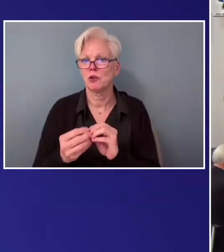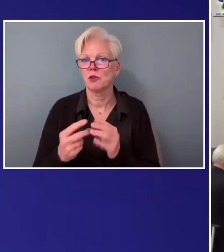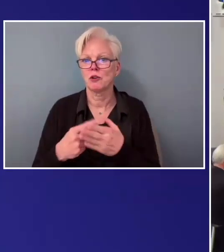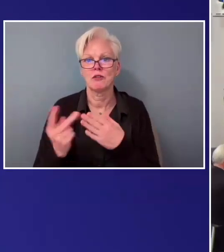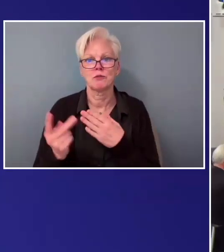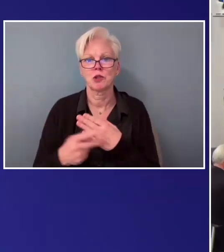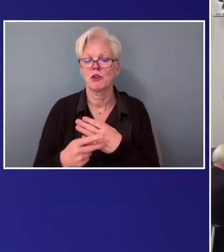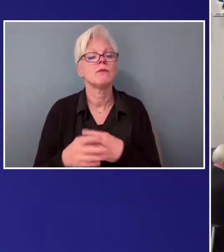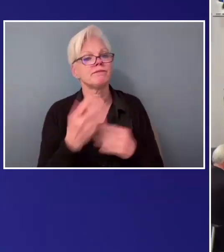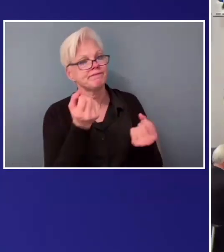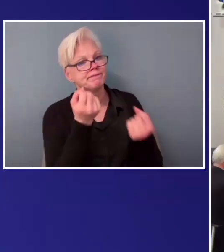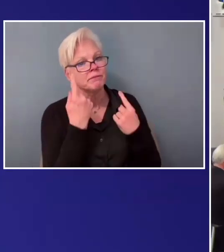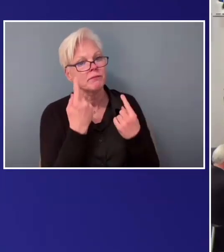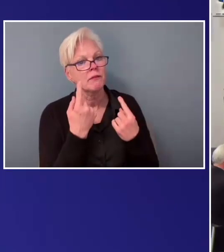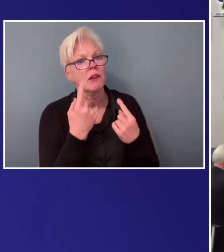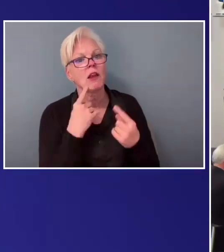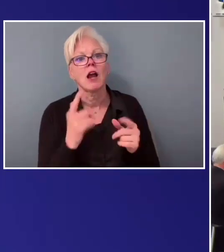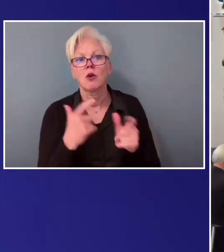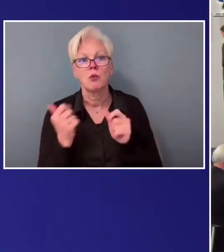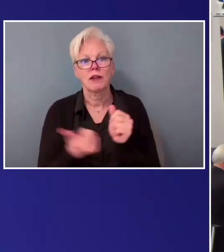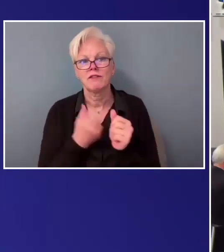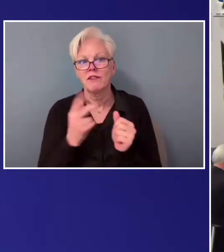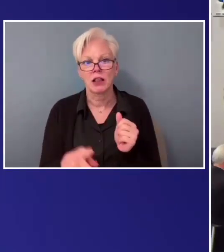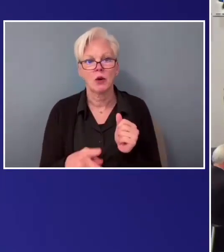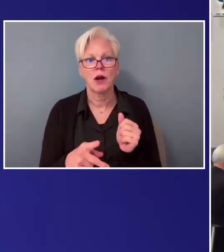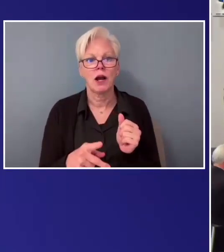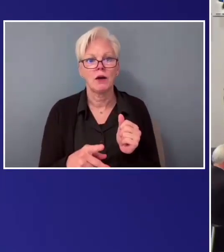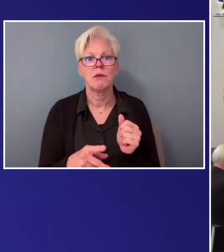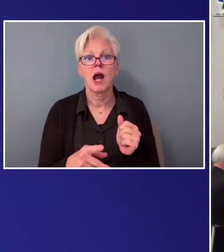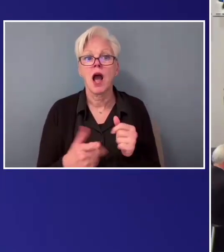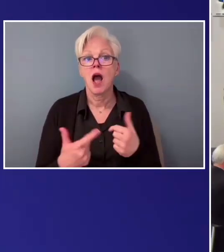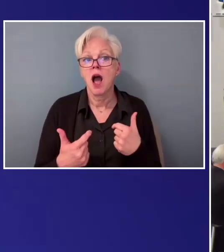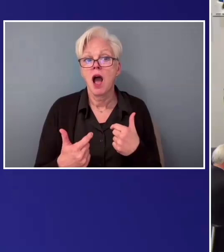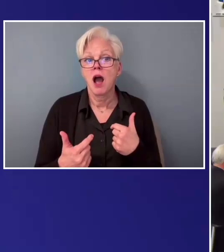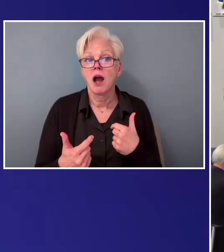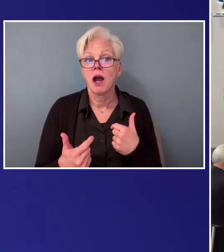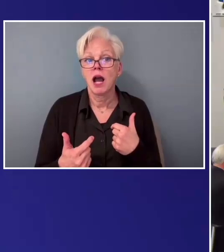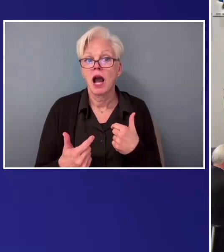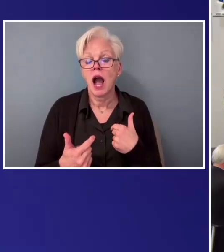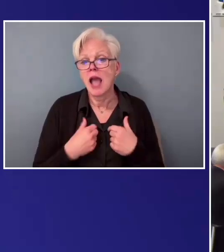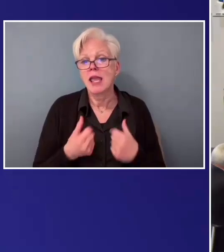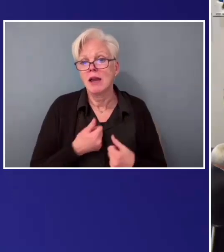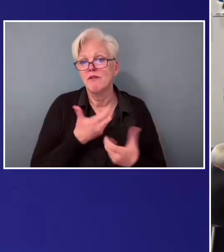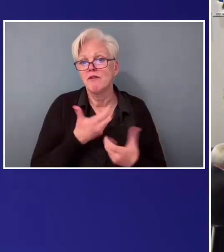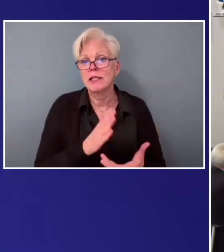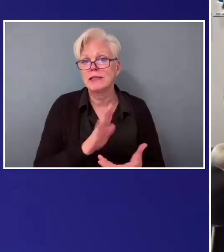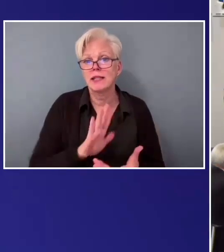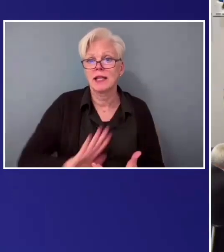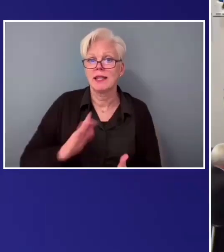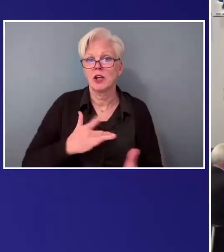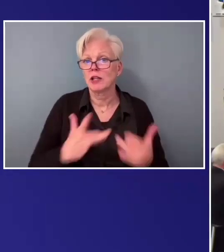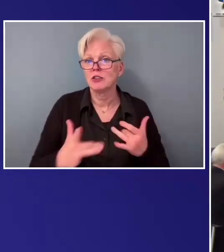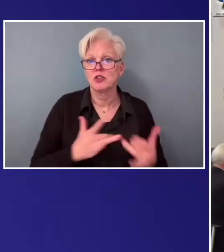Understood. And just a quick follow-up. You know, I am voicing their concerns. I have no idea about their relationship to